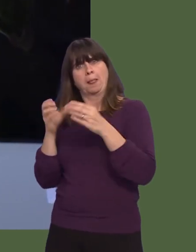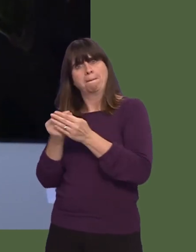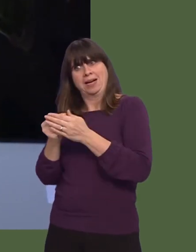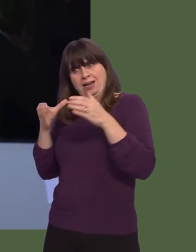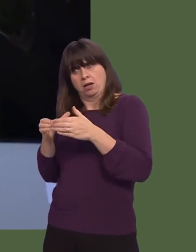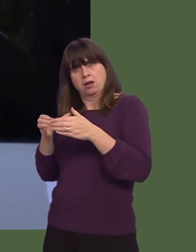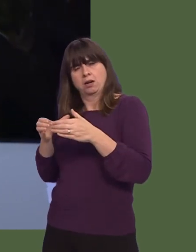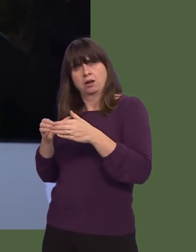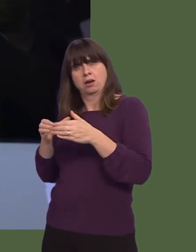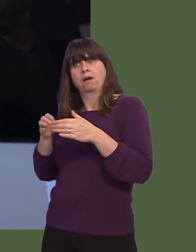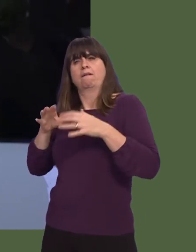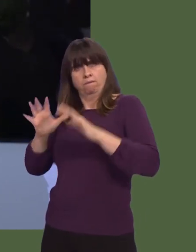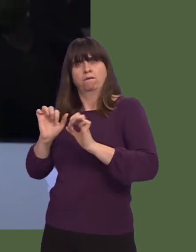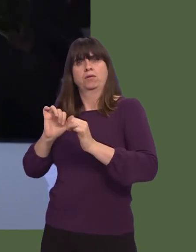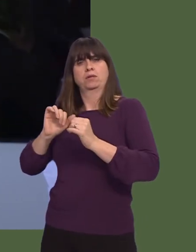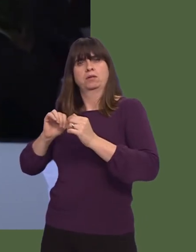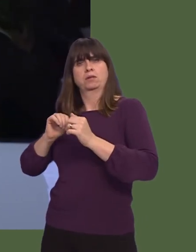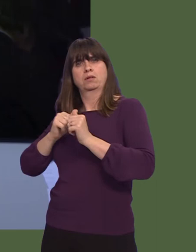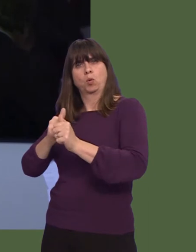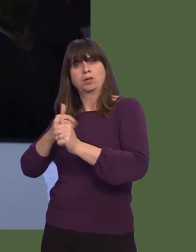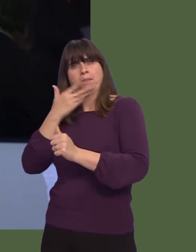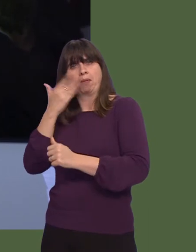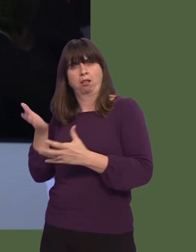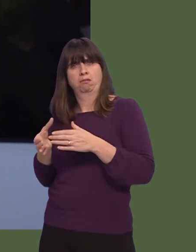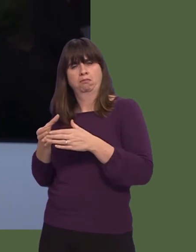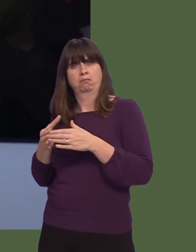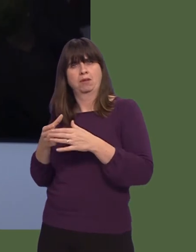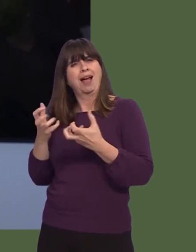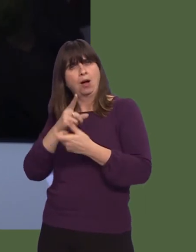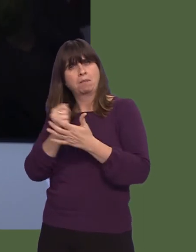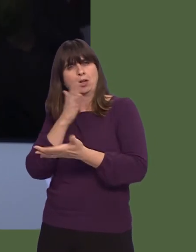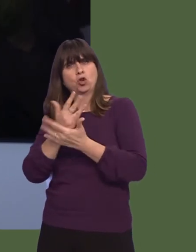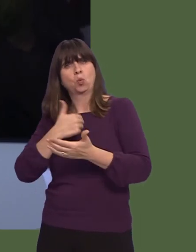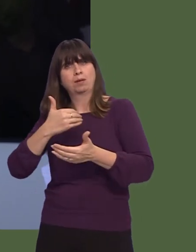gives no assurances that the funding will be protected to £124 million in 2019-20?